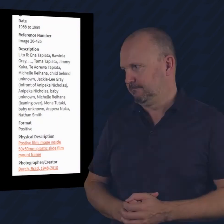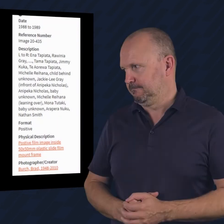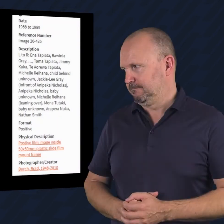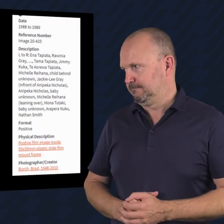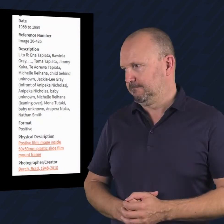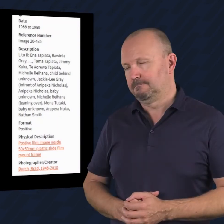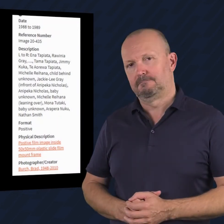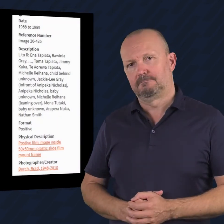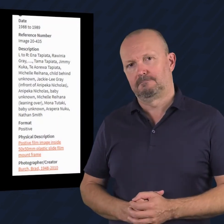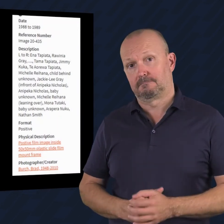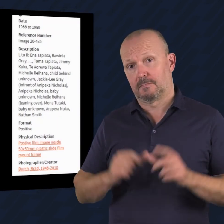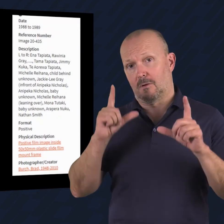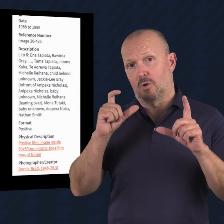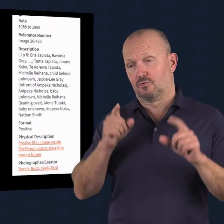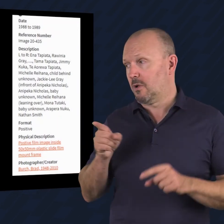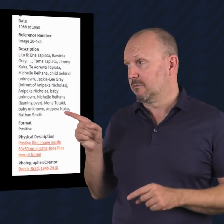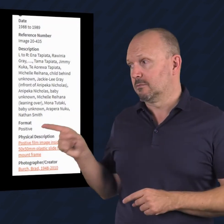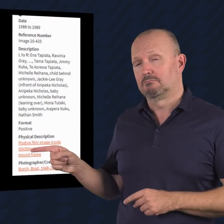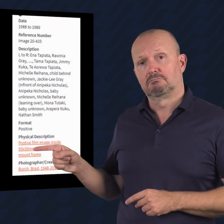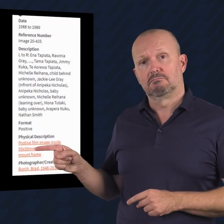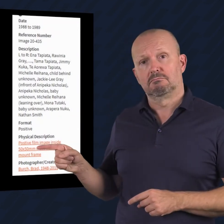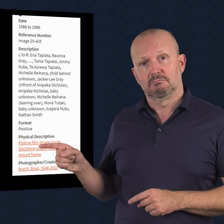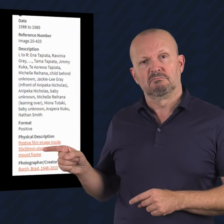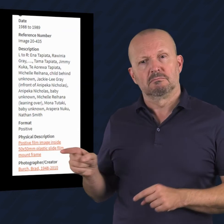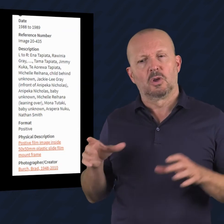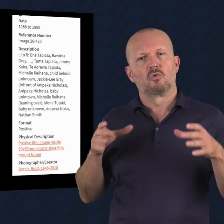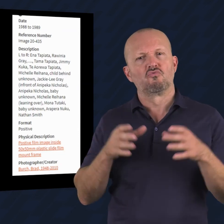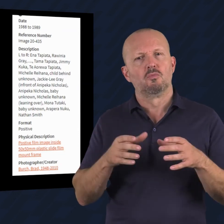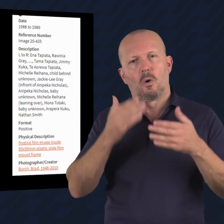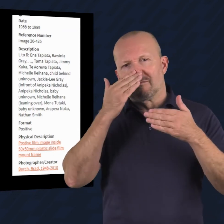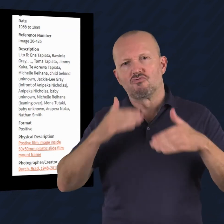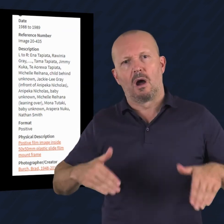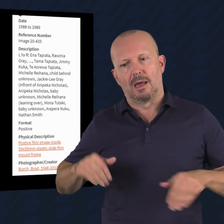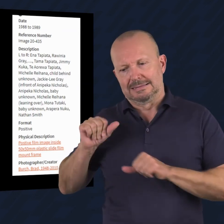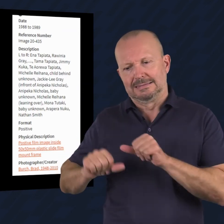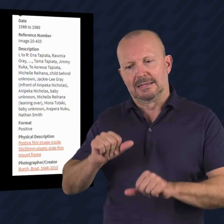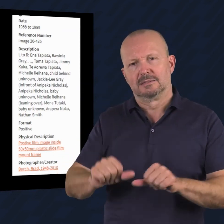Photograph 20-435 is a group of Hangarau Marae descendants taken in the late 1980s.